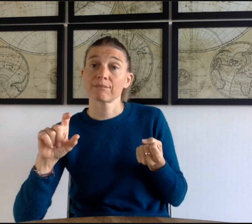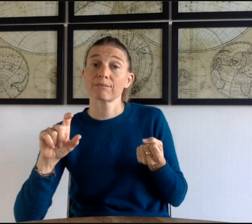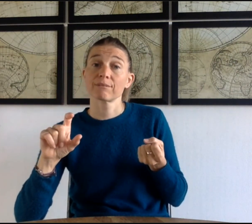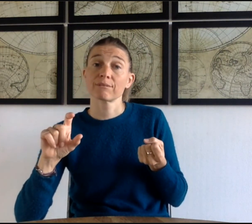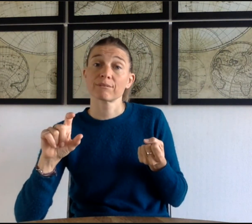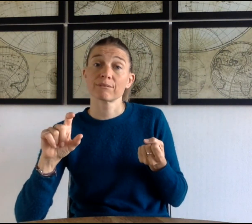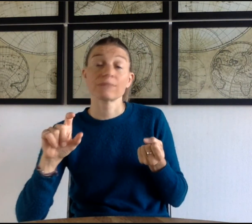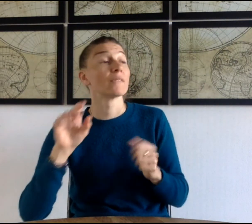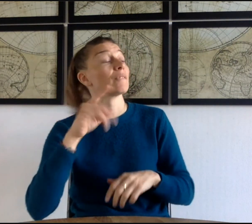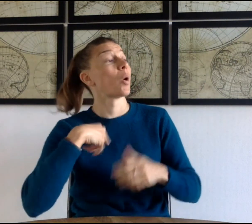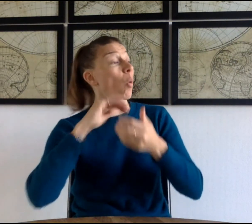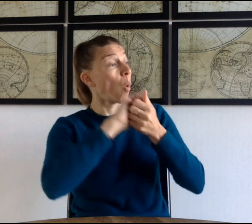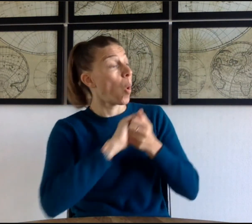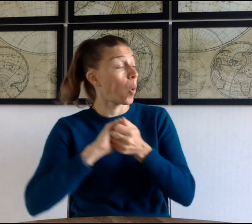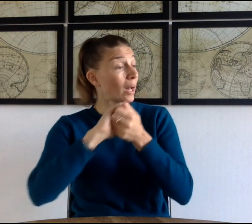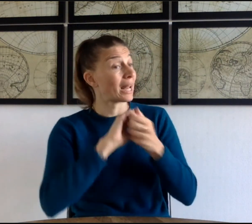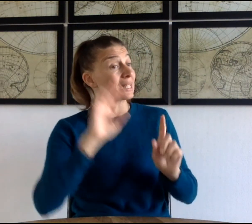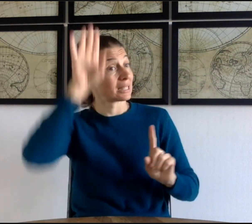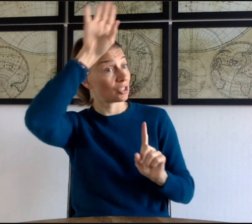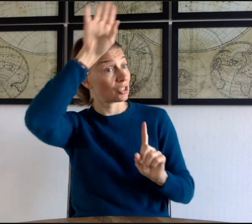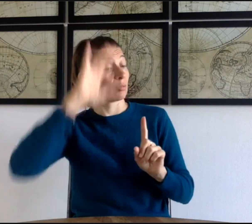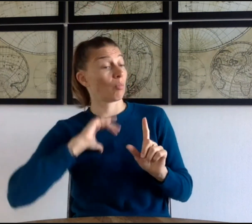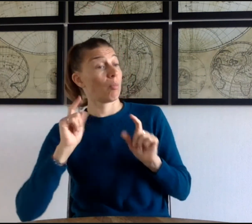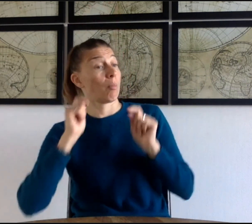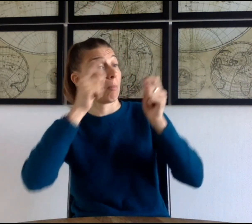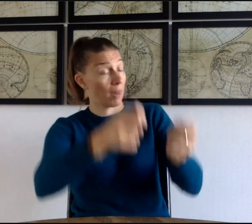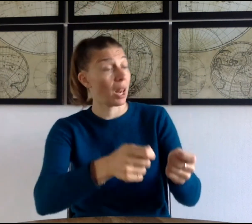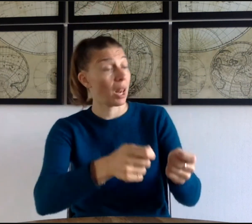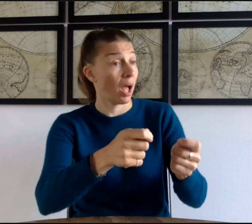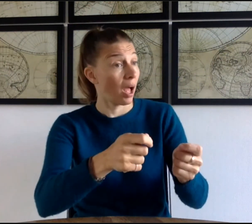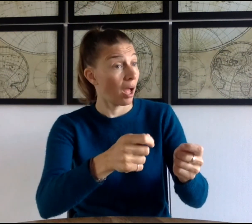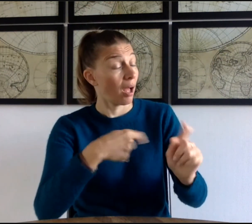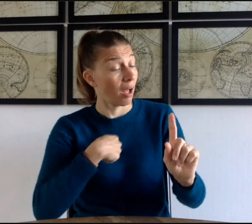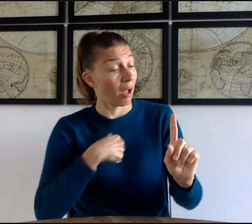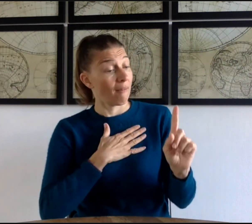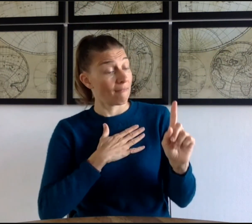they can request for, of course, it's up to the national agency